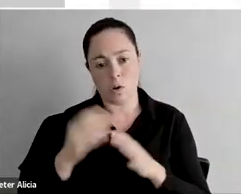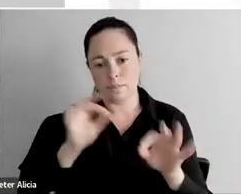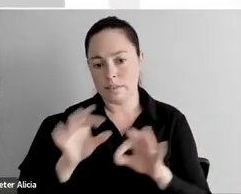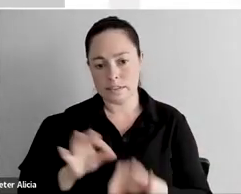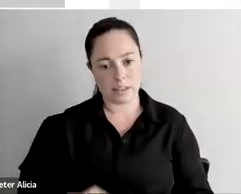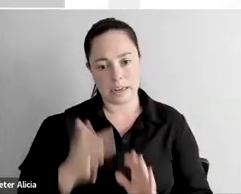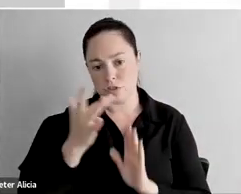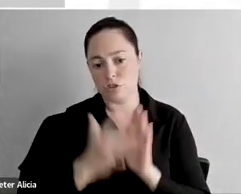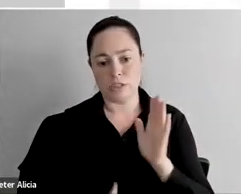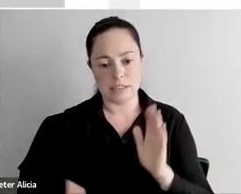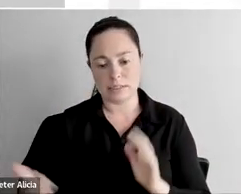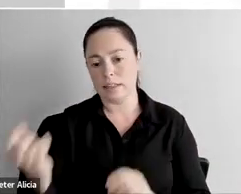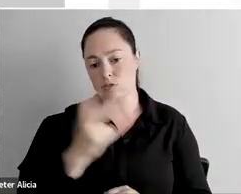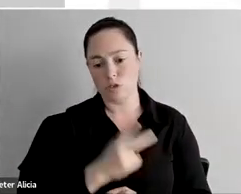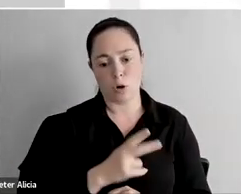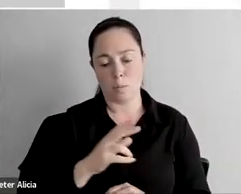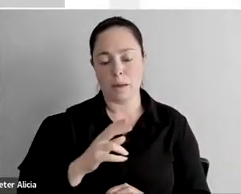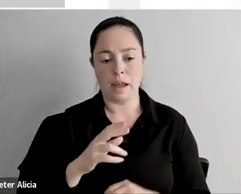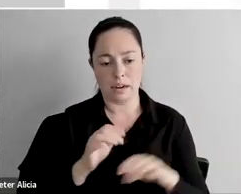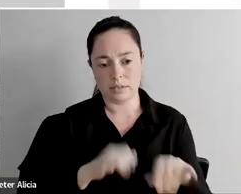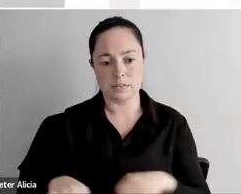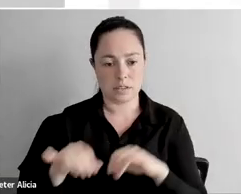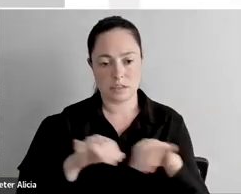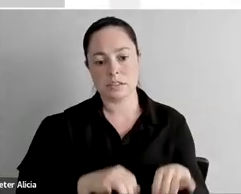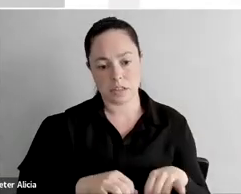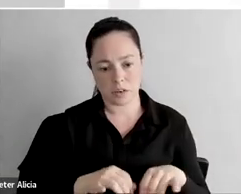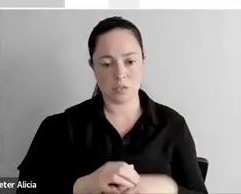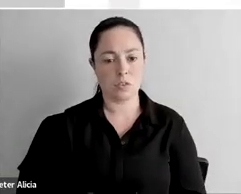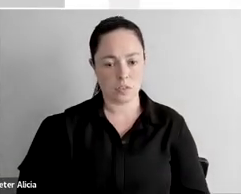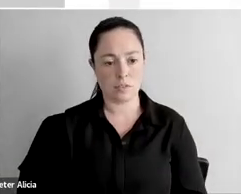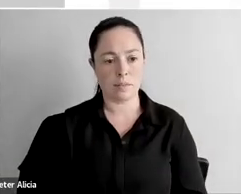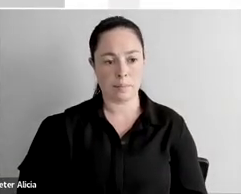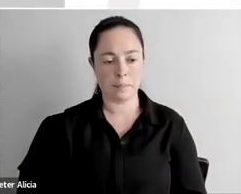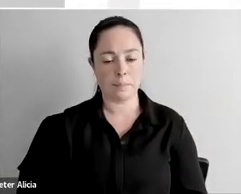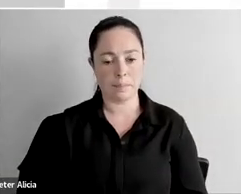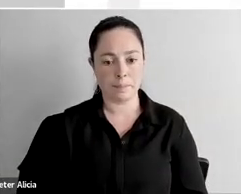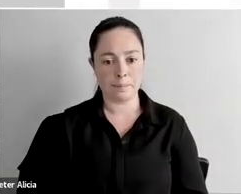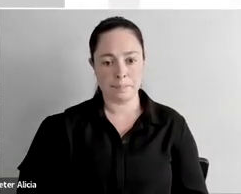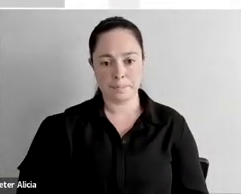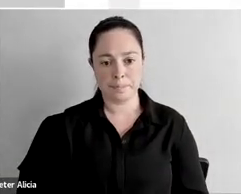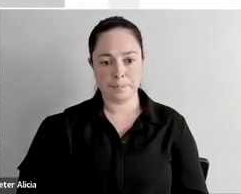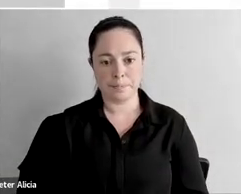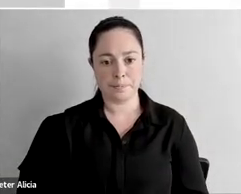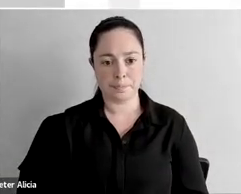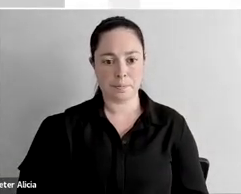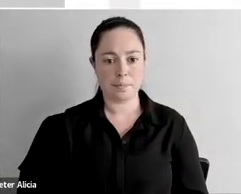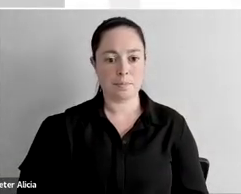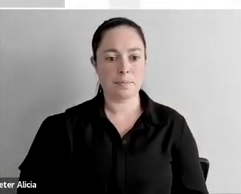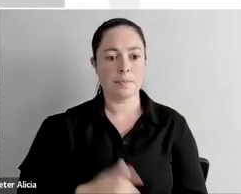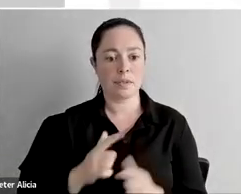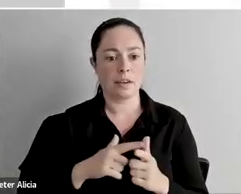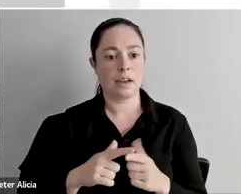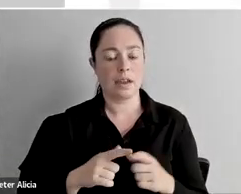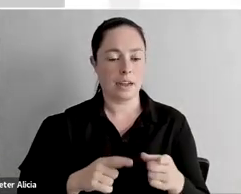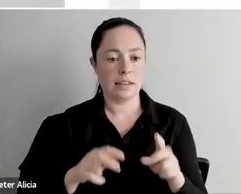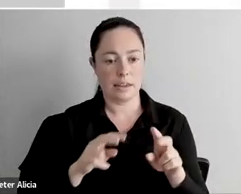clear selections button that is across from applied filters. And then you see, we're back to